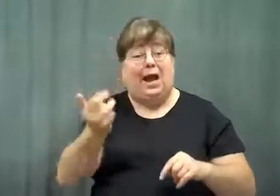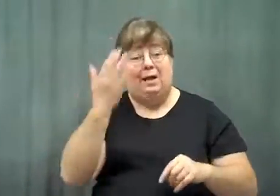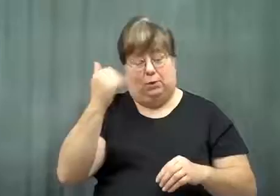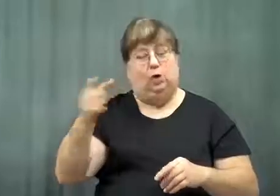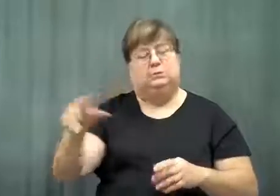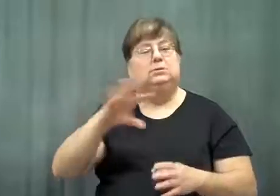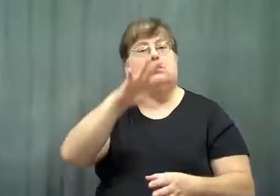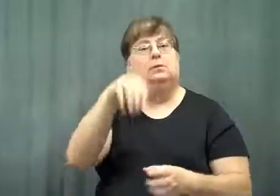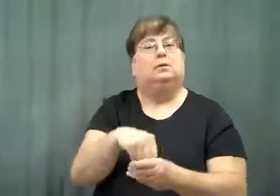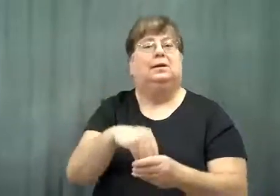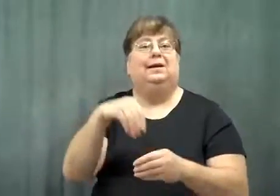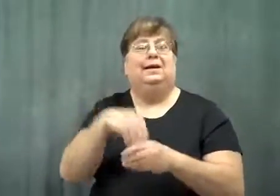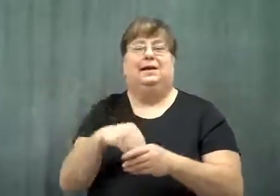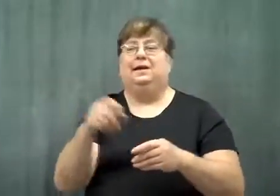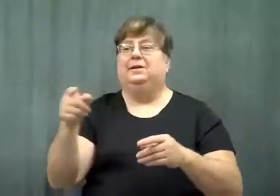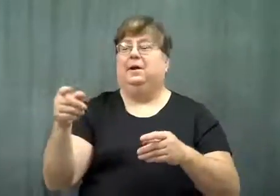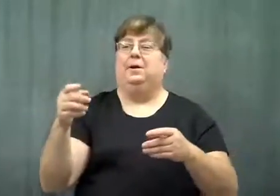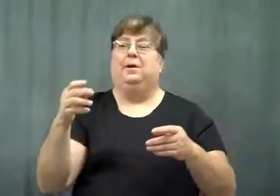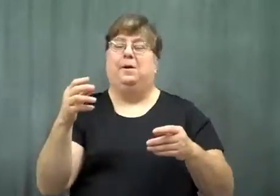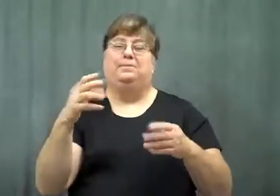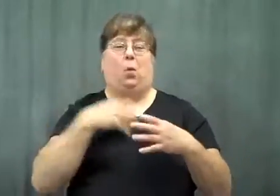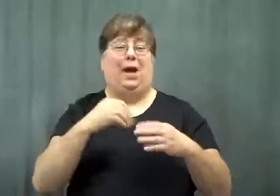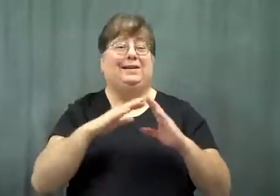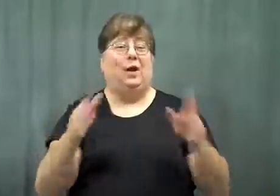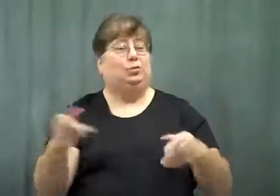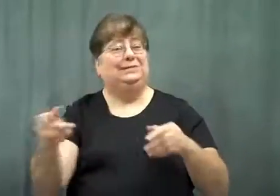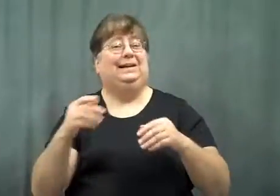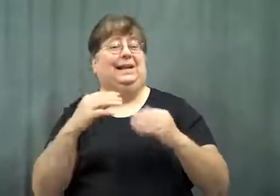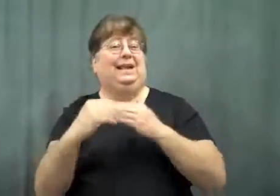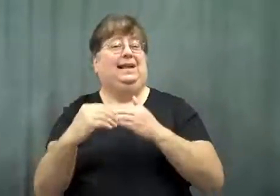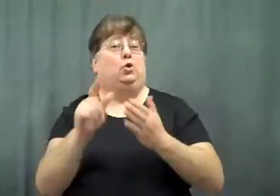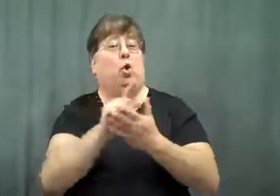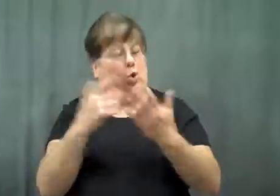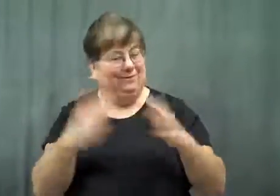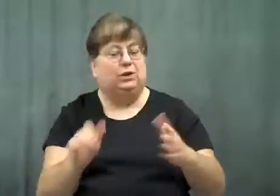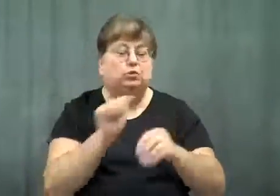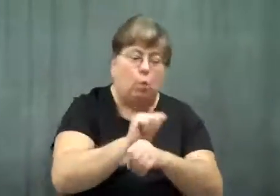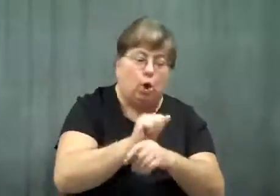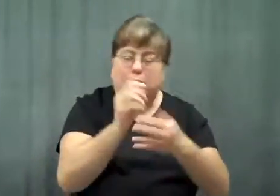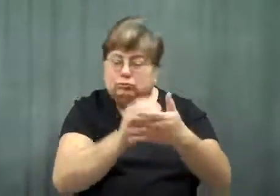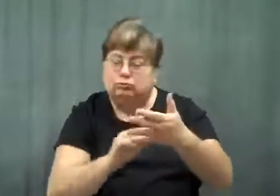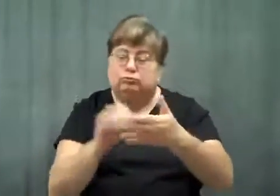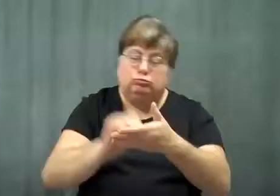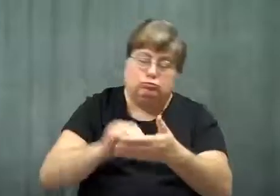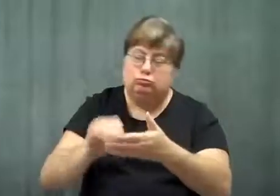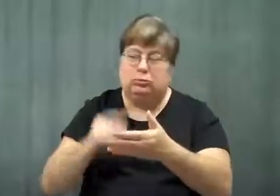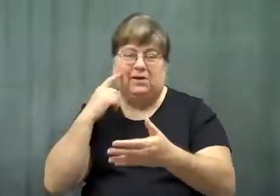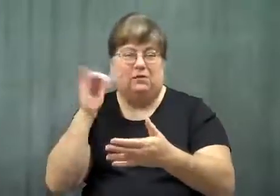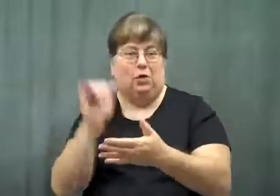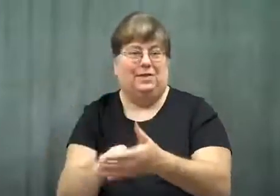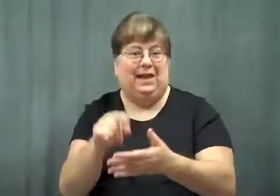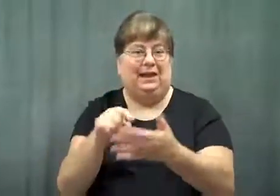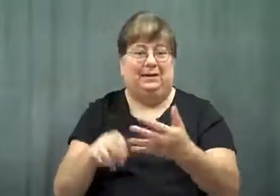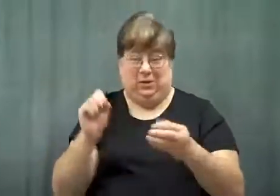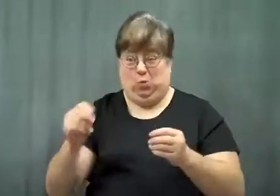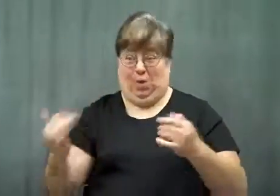As the White House lawyer, she was involved with these cases.